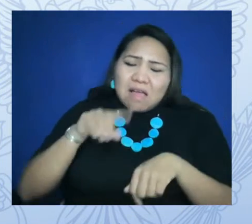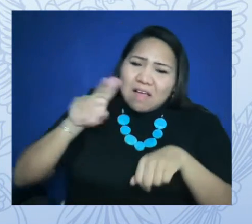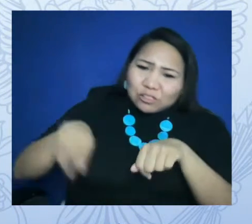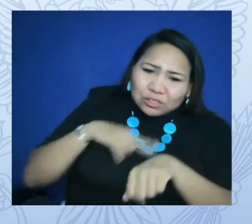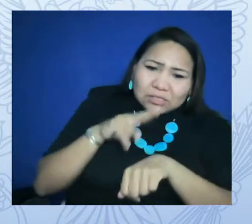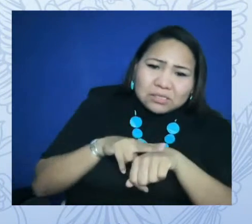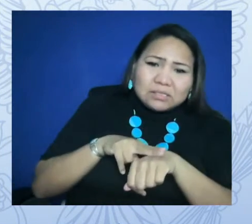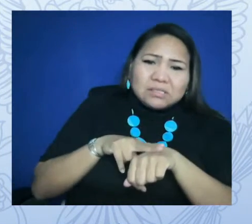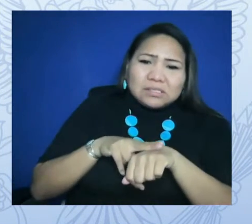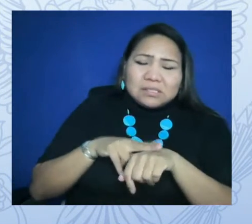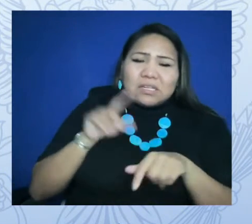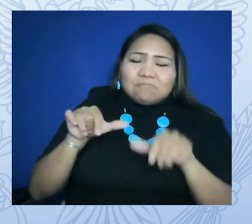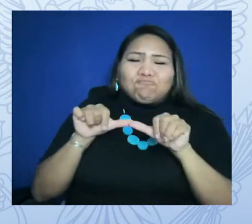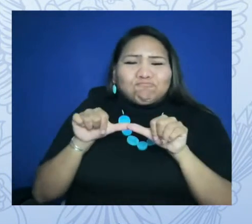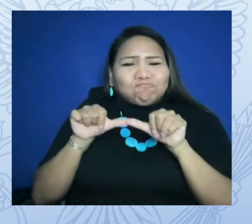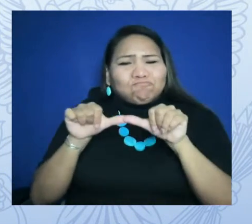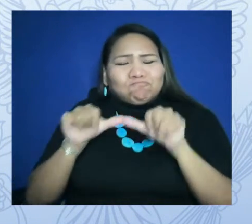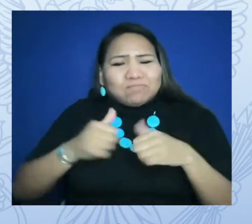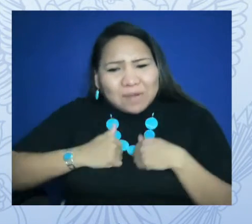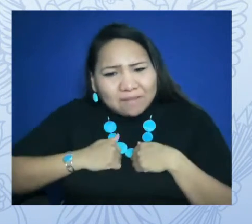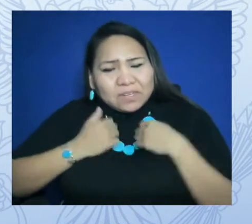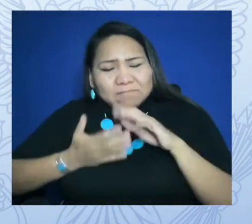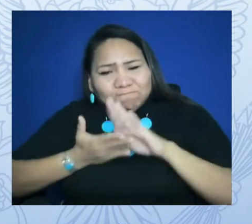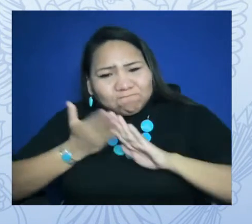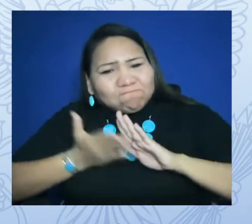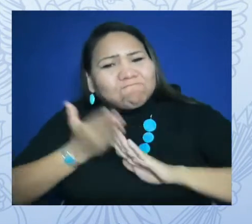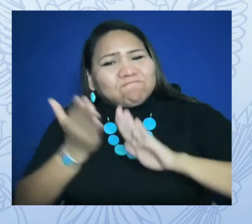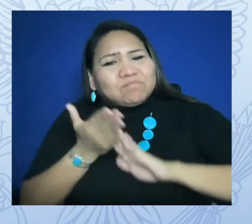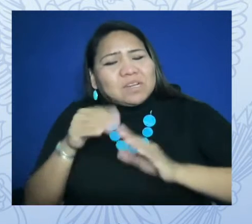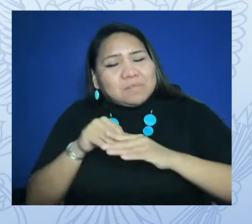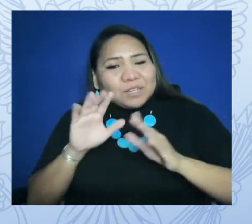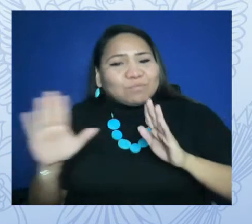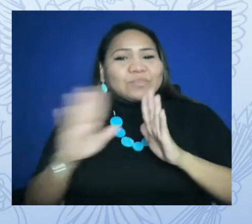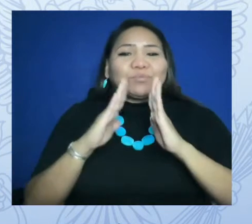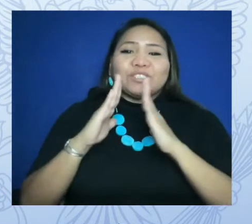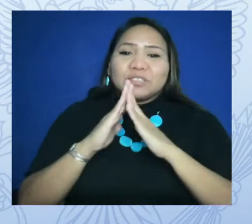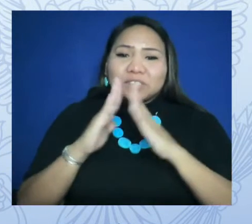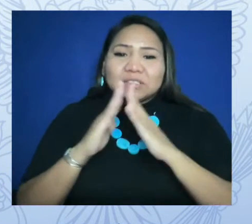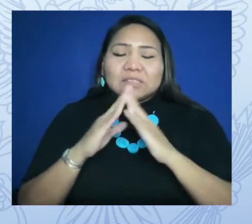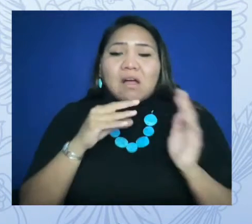and in the flame that honors her memory on the National Mall.